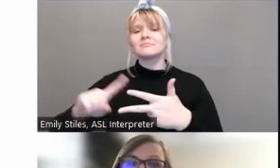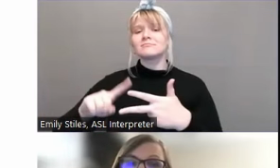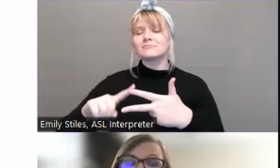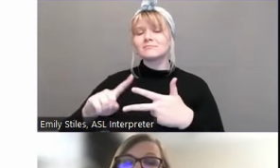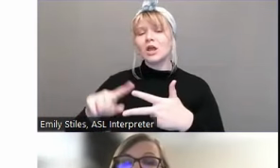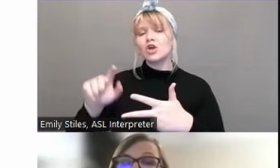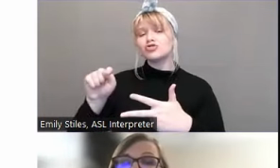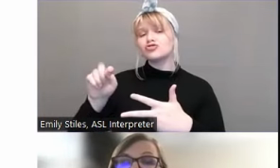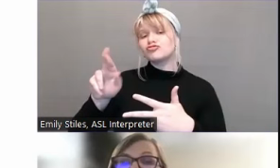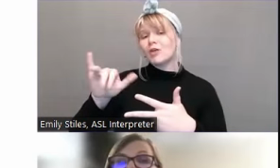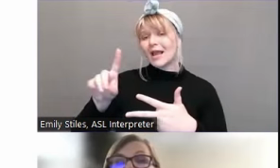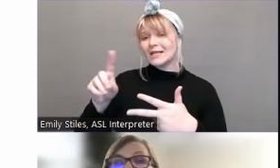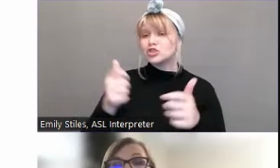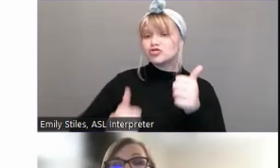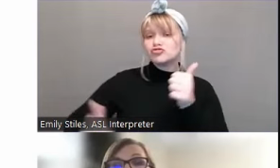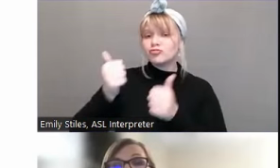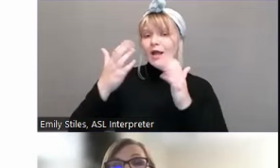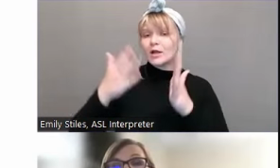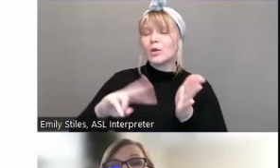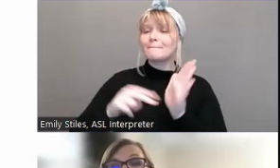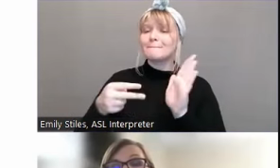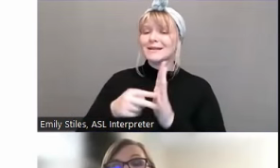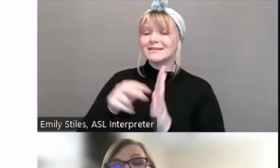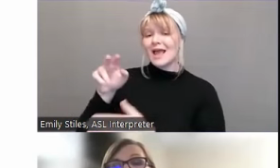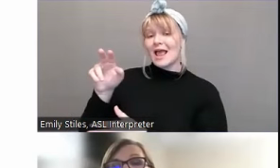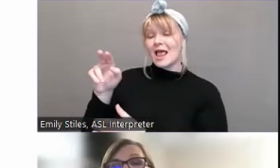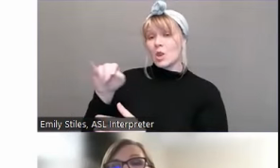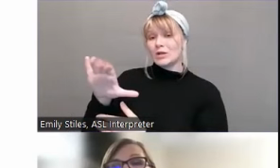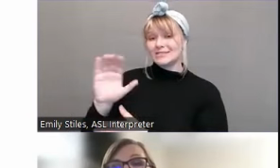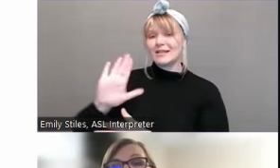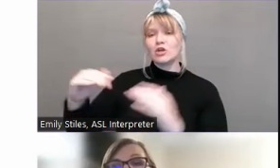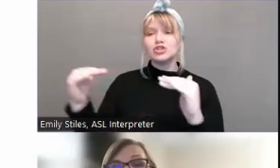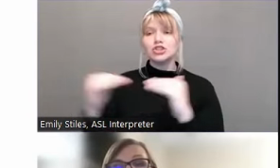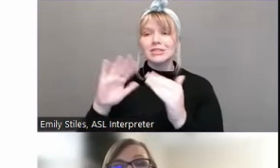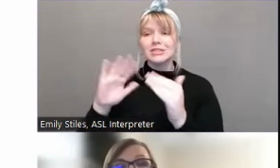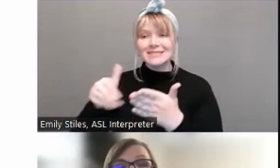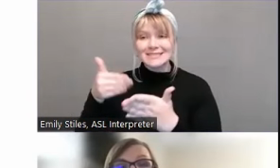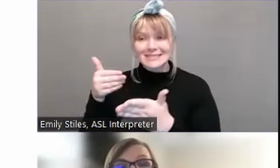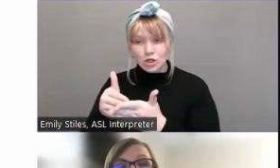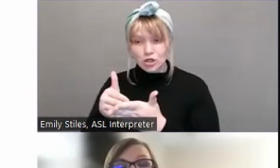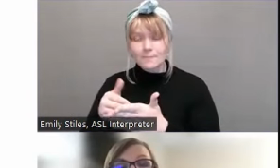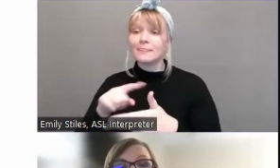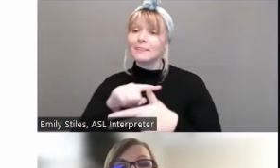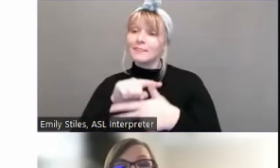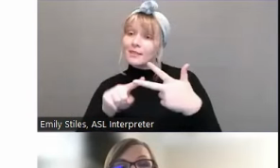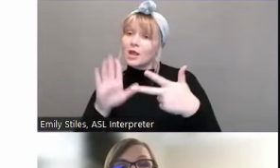They will each share a little bit about the work the partnership helped inform and benefit